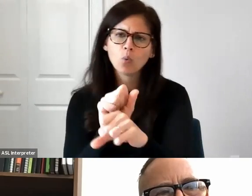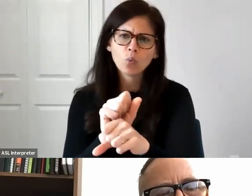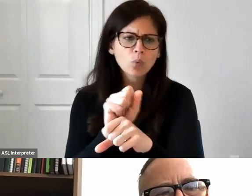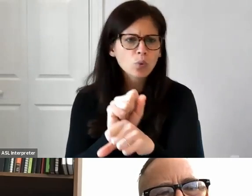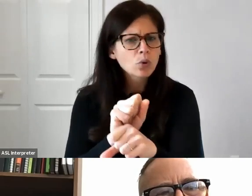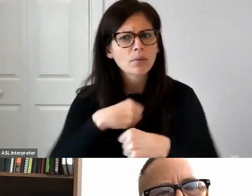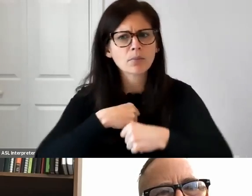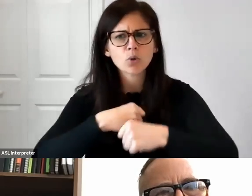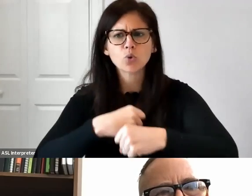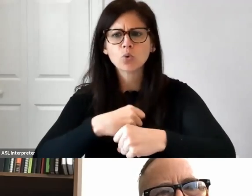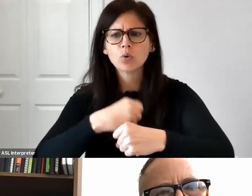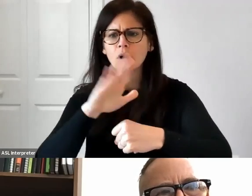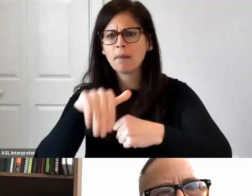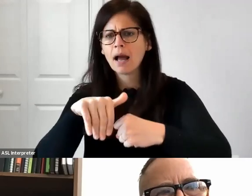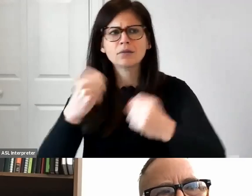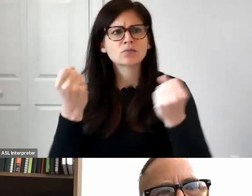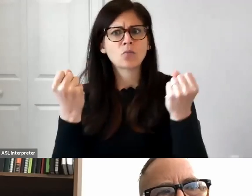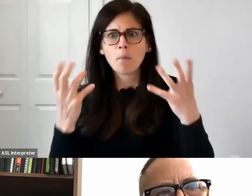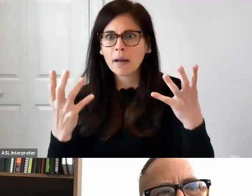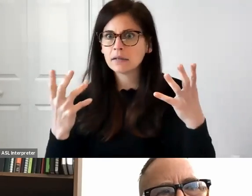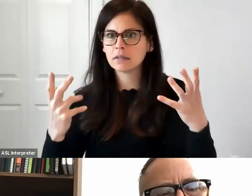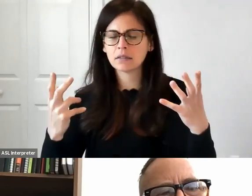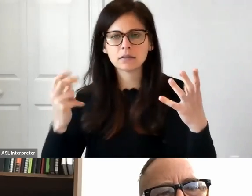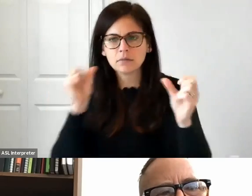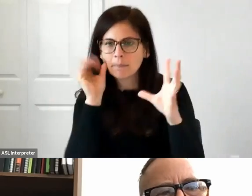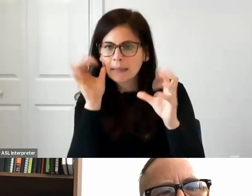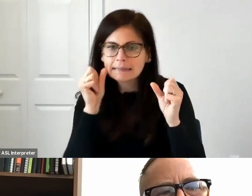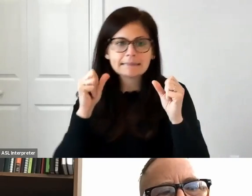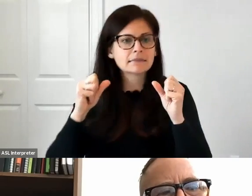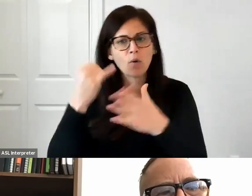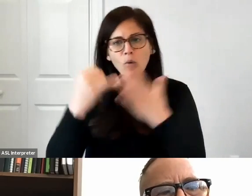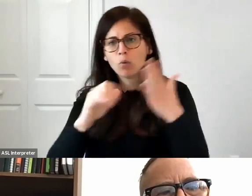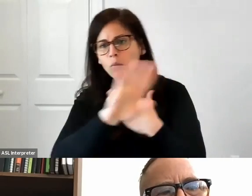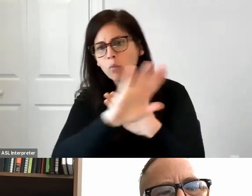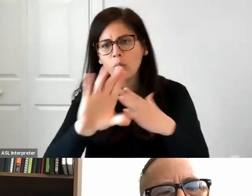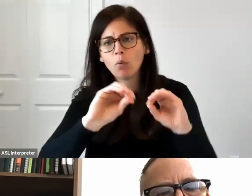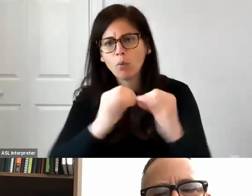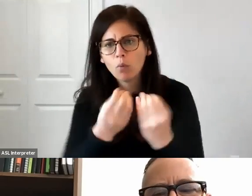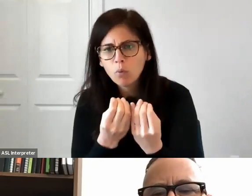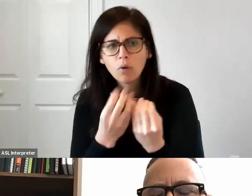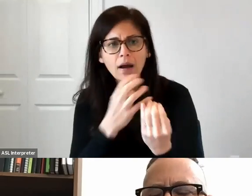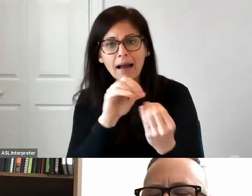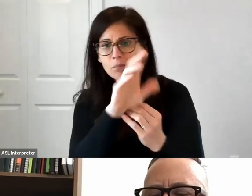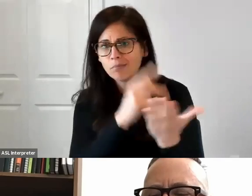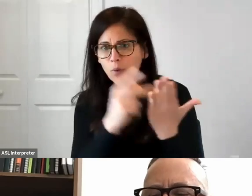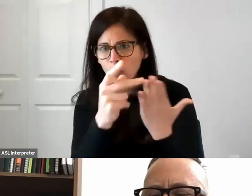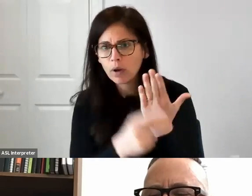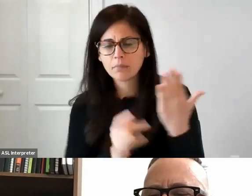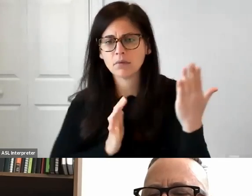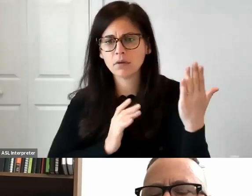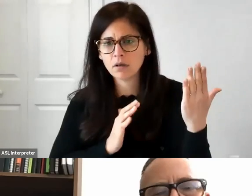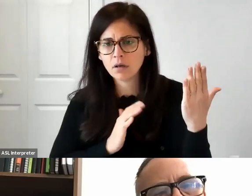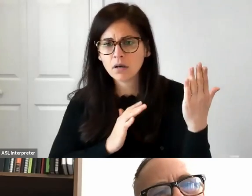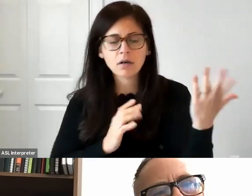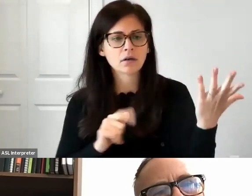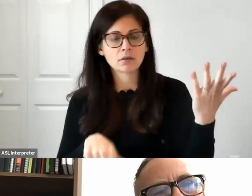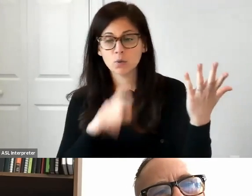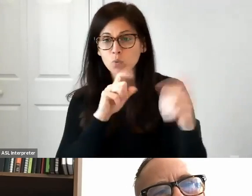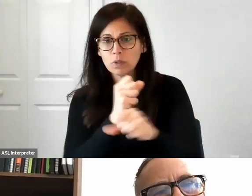by so many amazing artists in your organization and in your program, it is the art that inspires.